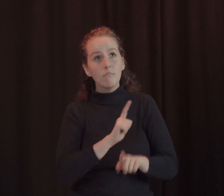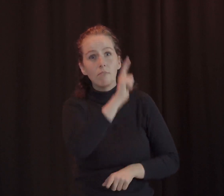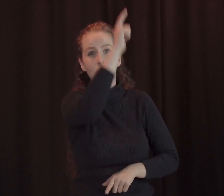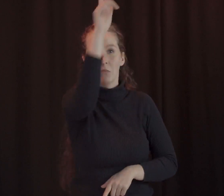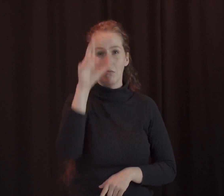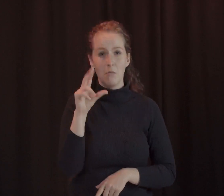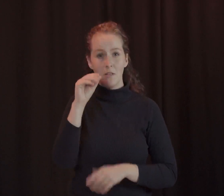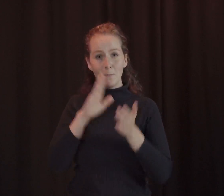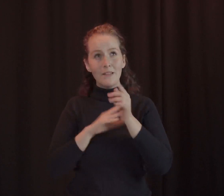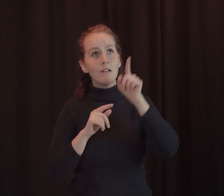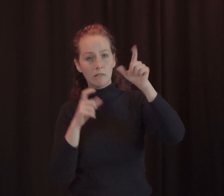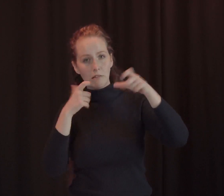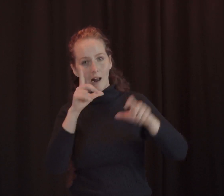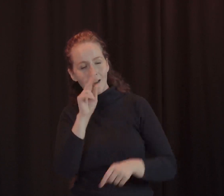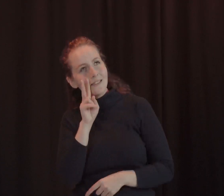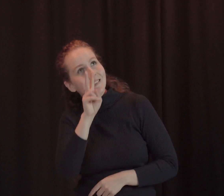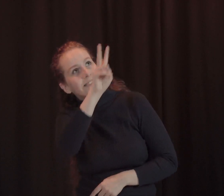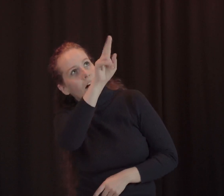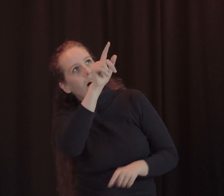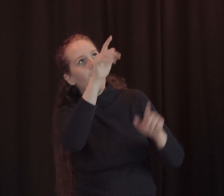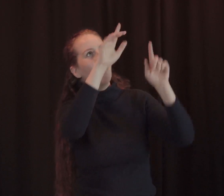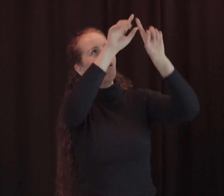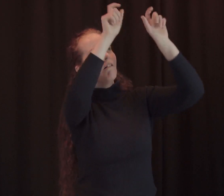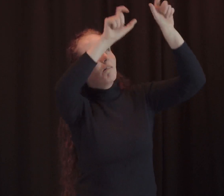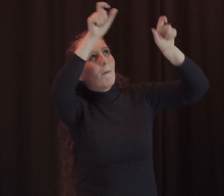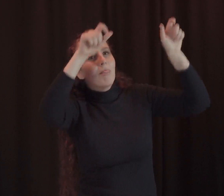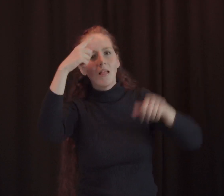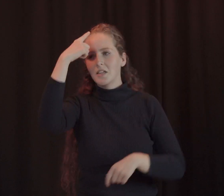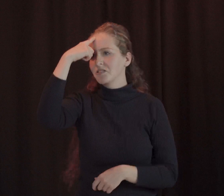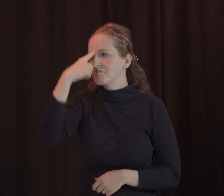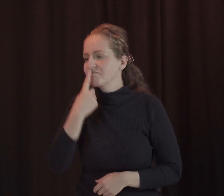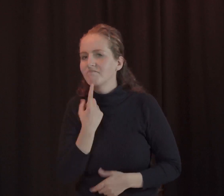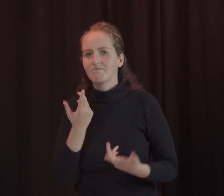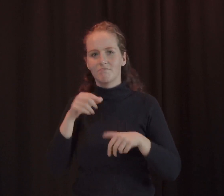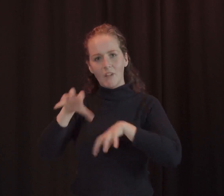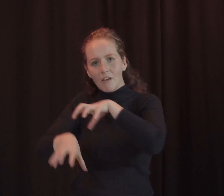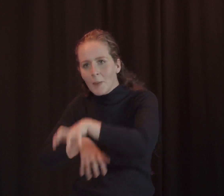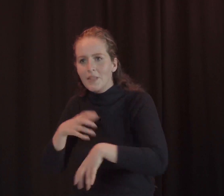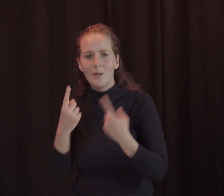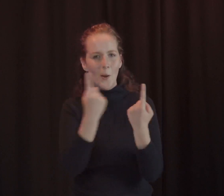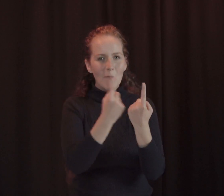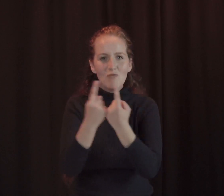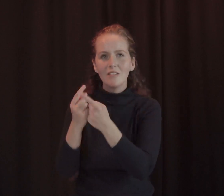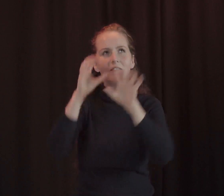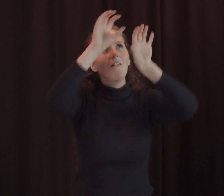Looking up at it from the ground originally 12 metres above you, you would have been able to make out the figures, profiles,